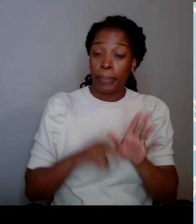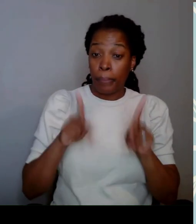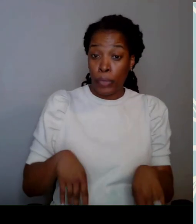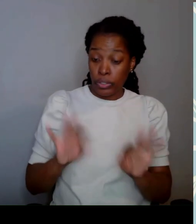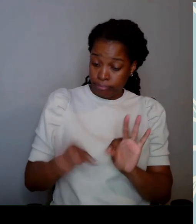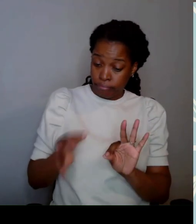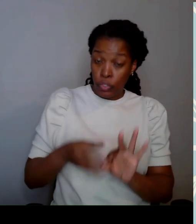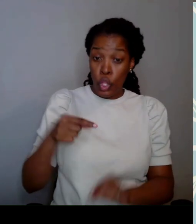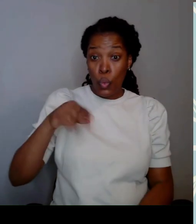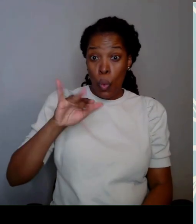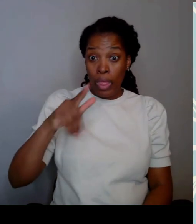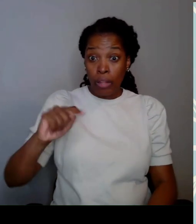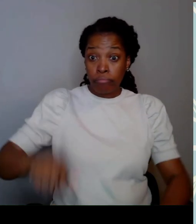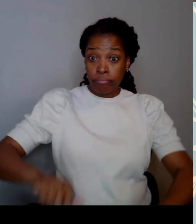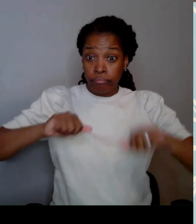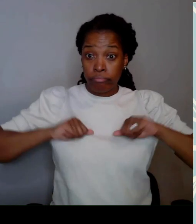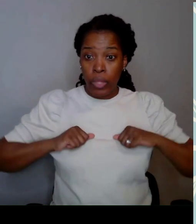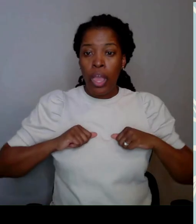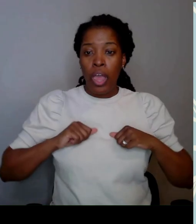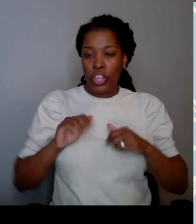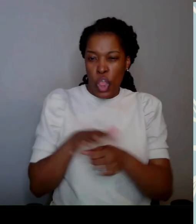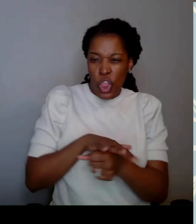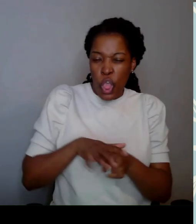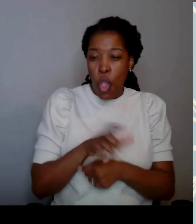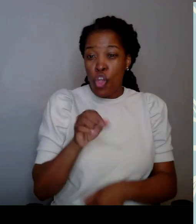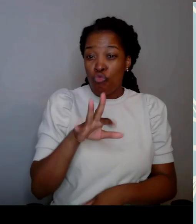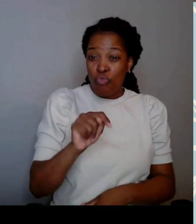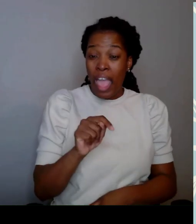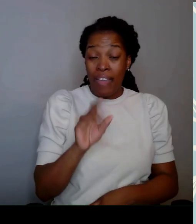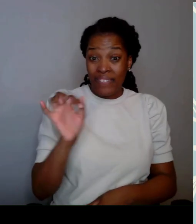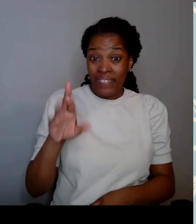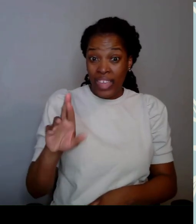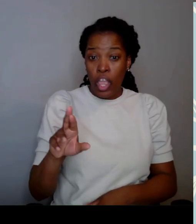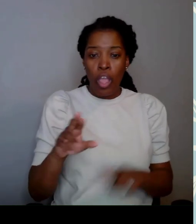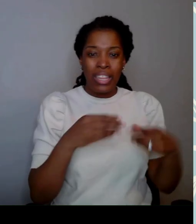But if they make quilts and sell a few once a year just to buy more fabric, that's a hobby.